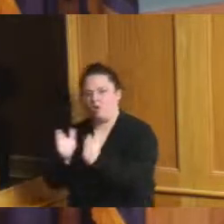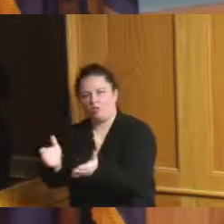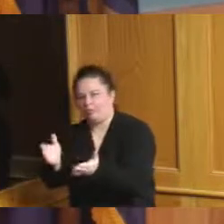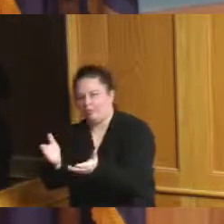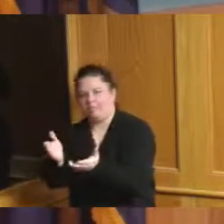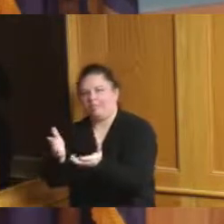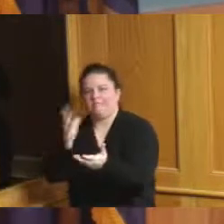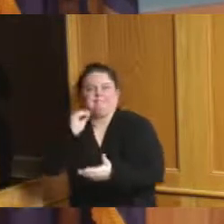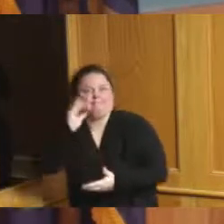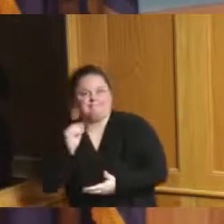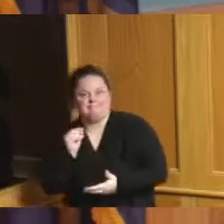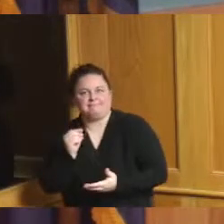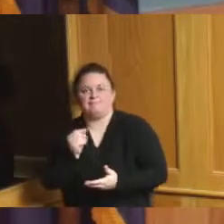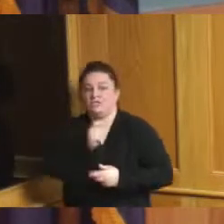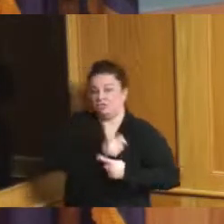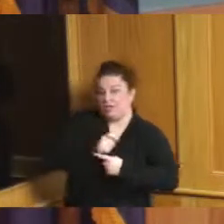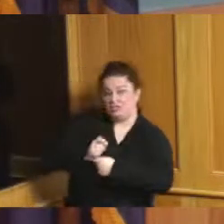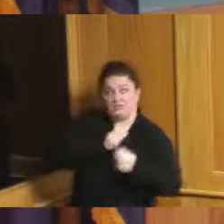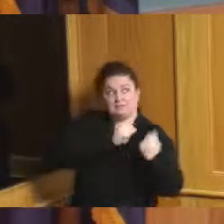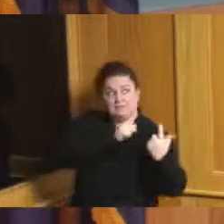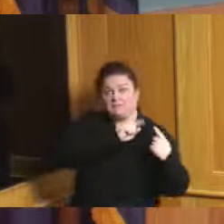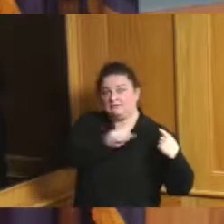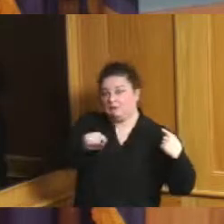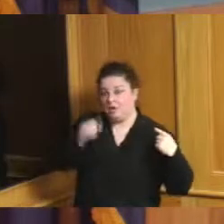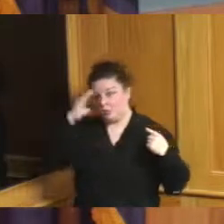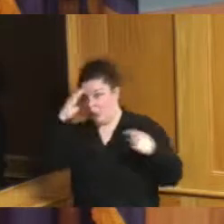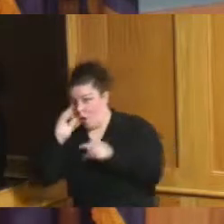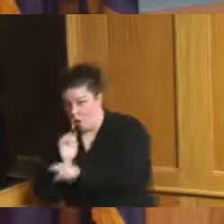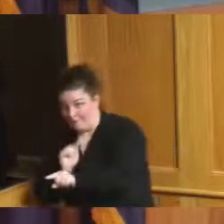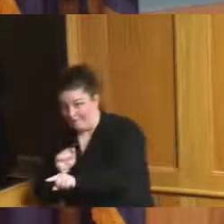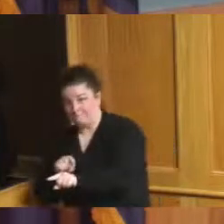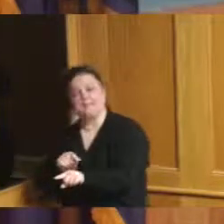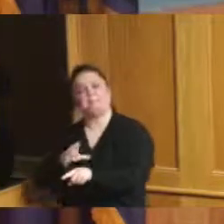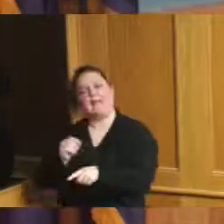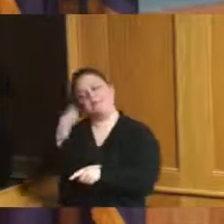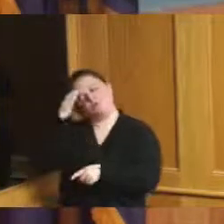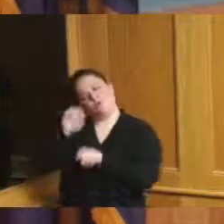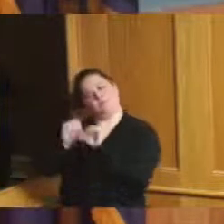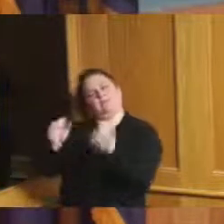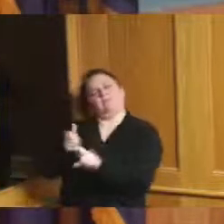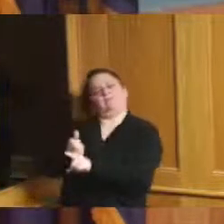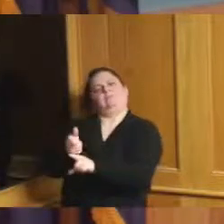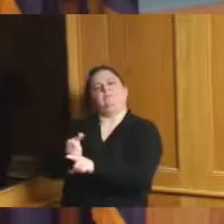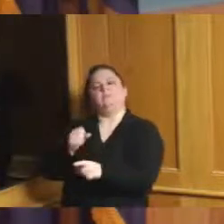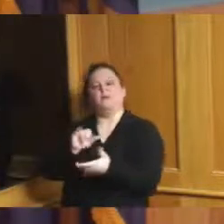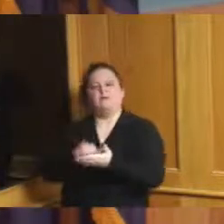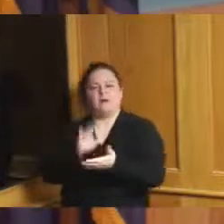understands the court system and it will give us a seamless opportunity to keep that moving until